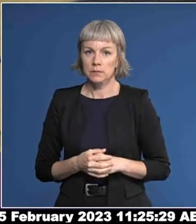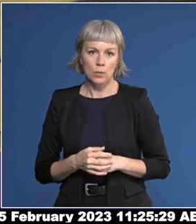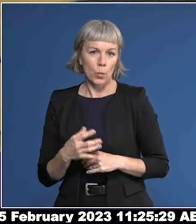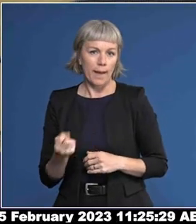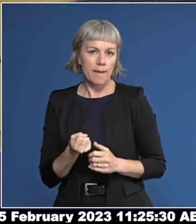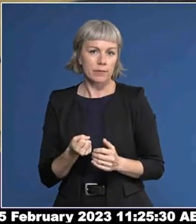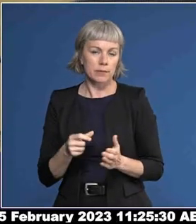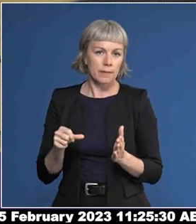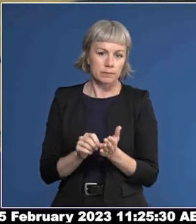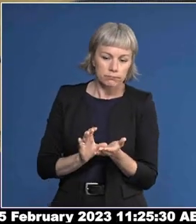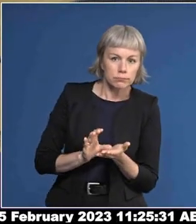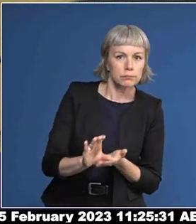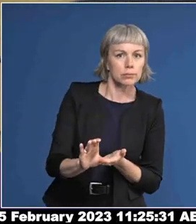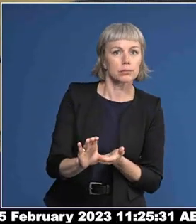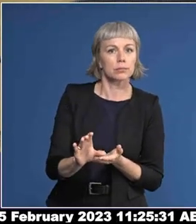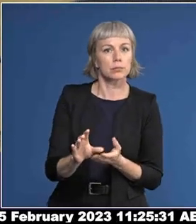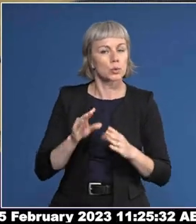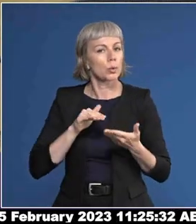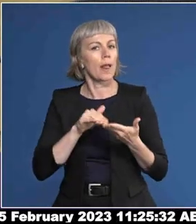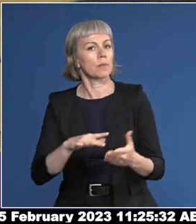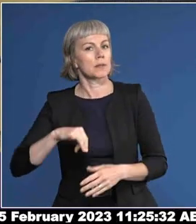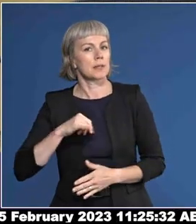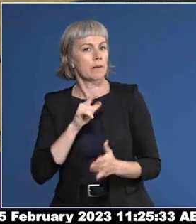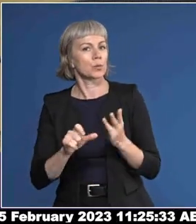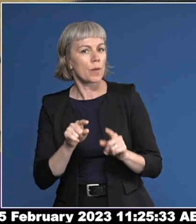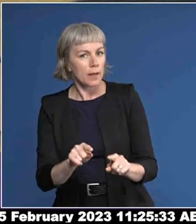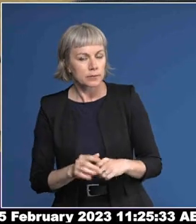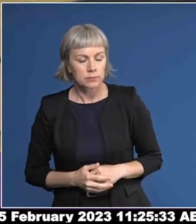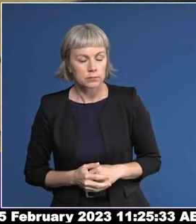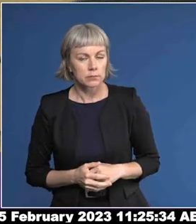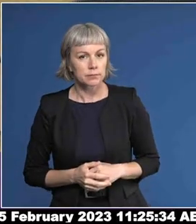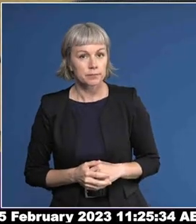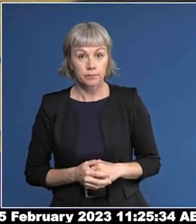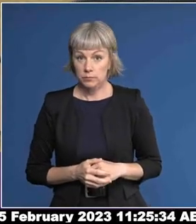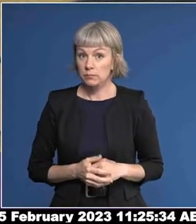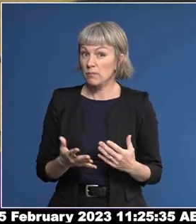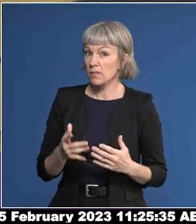throughout the organisation. MS EASTMAN: And does the record-keeping requirement fit with that model of active support?